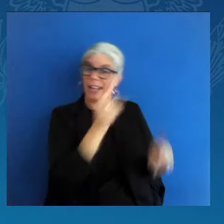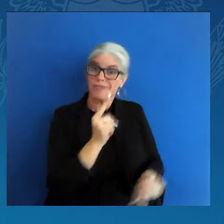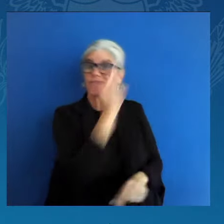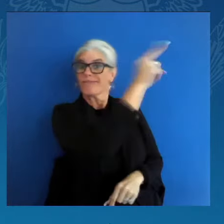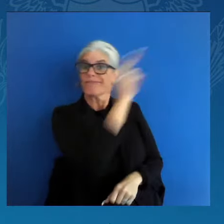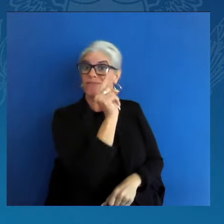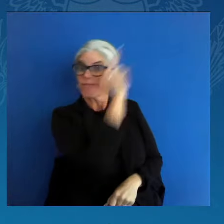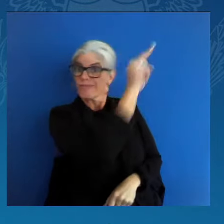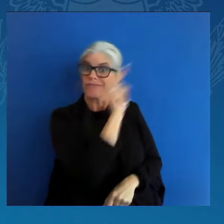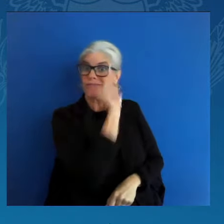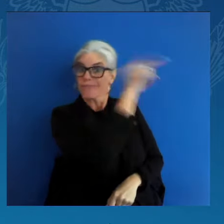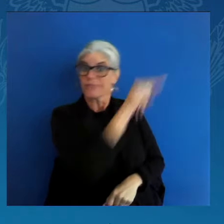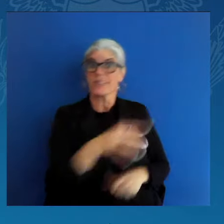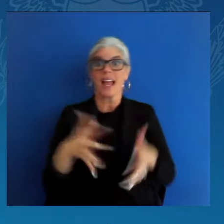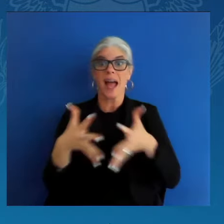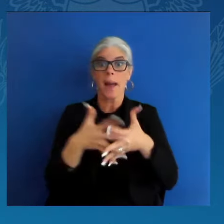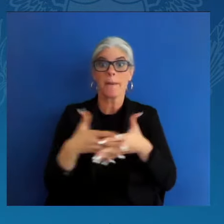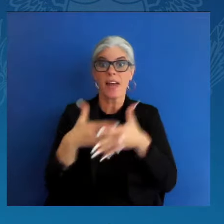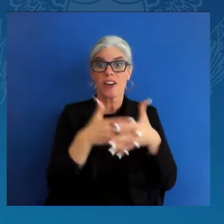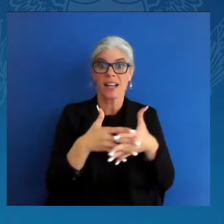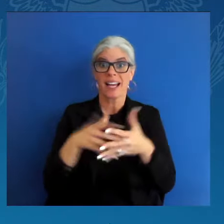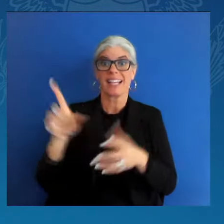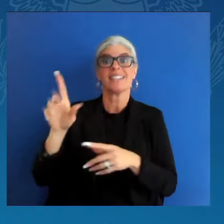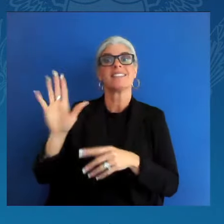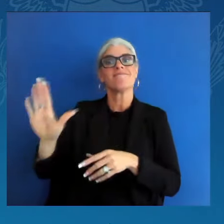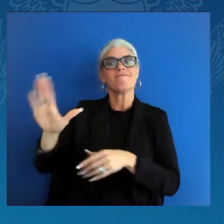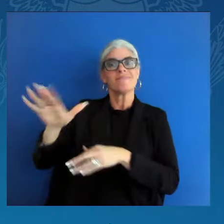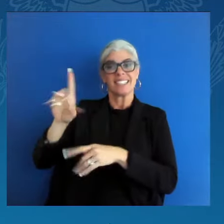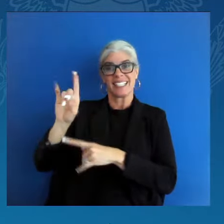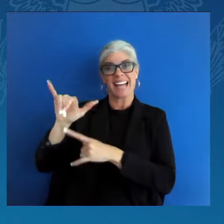Since 2018, the United States has outpaced the PRC's growth